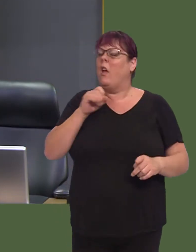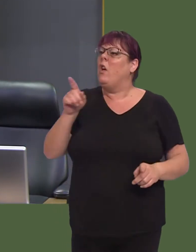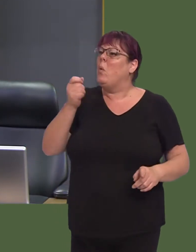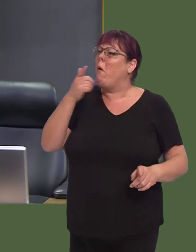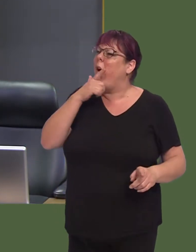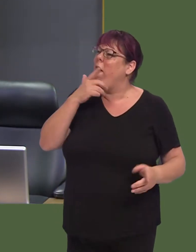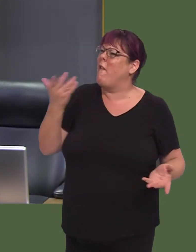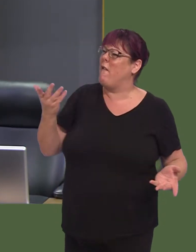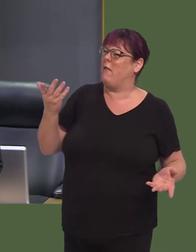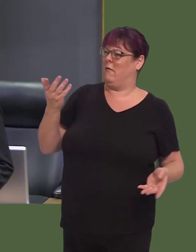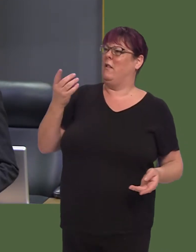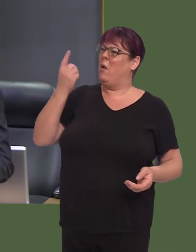He laughs.